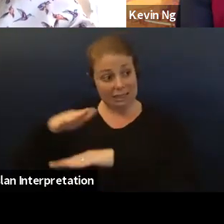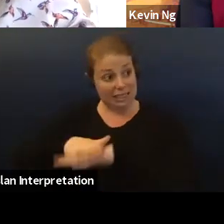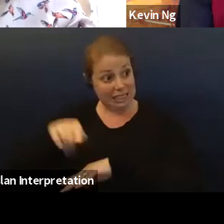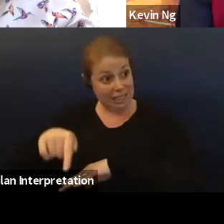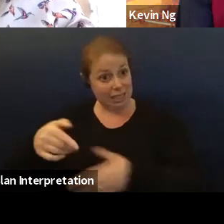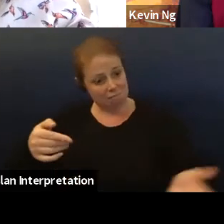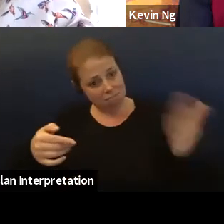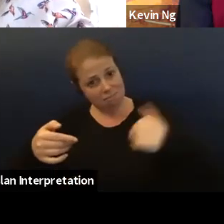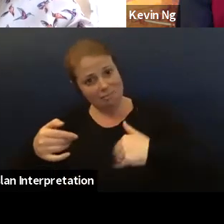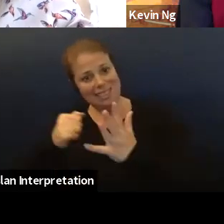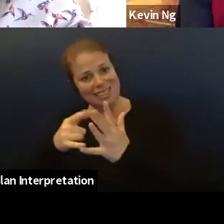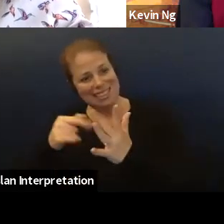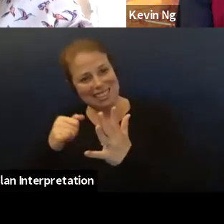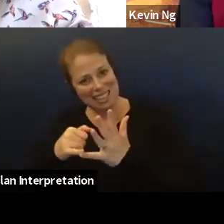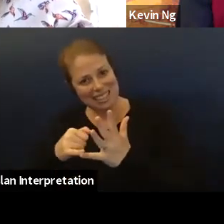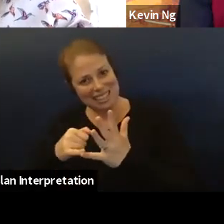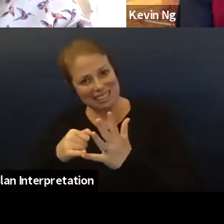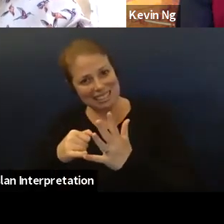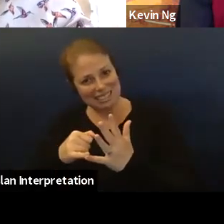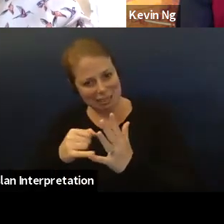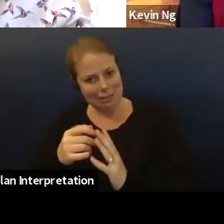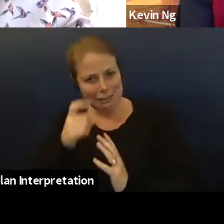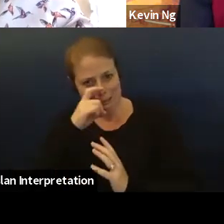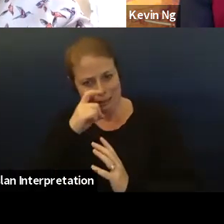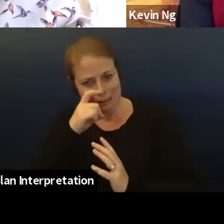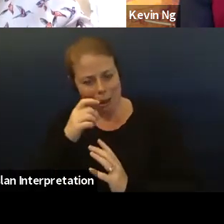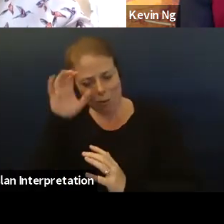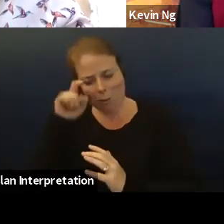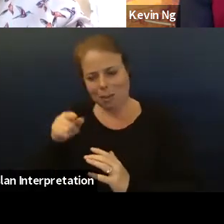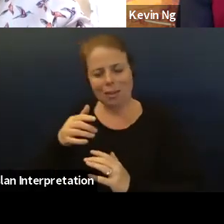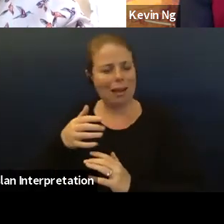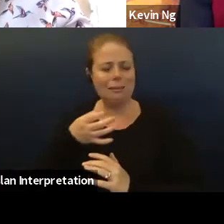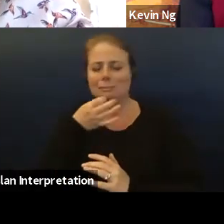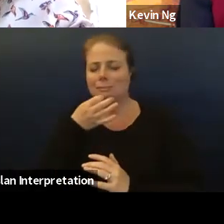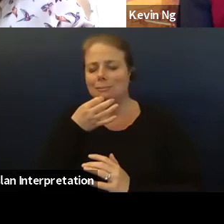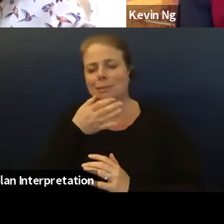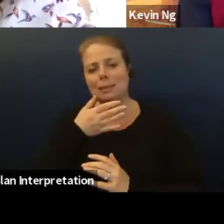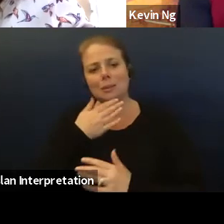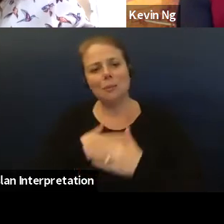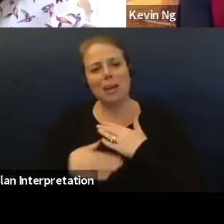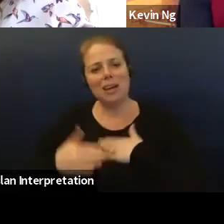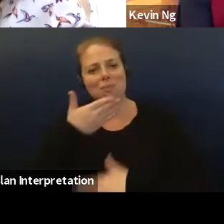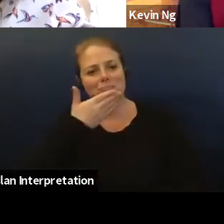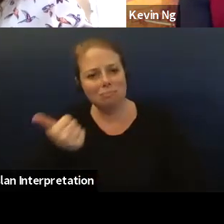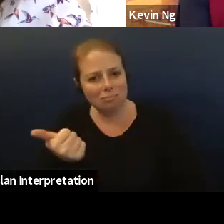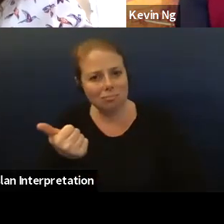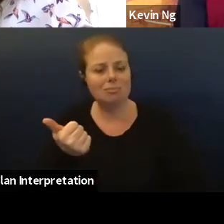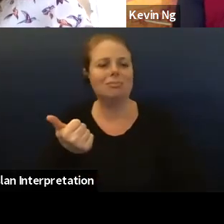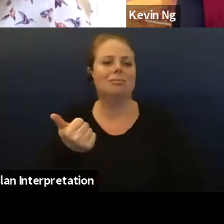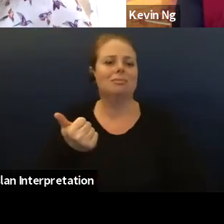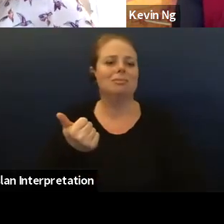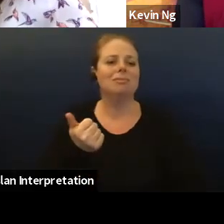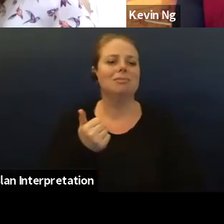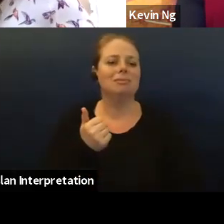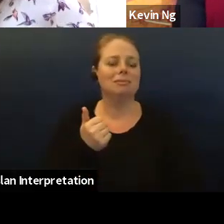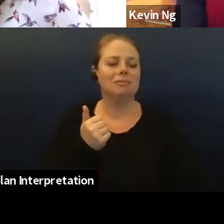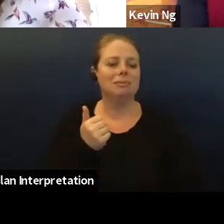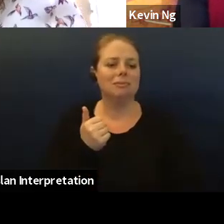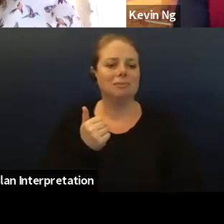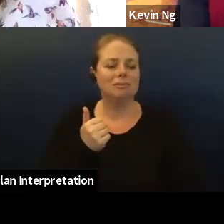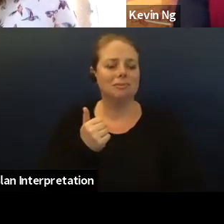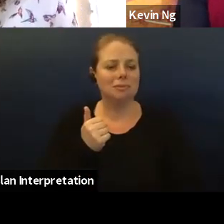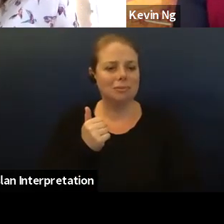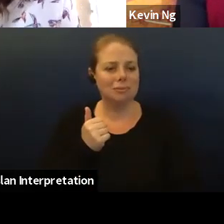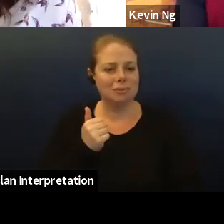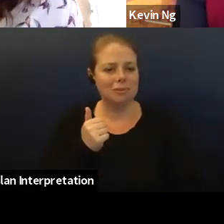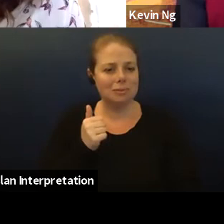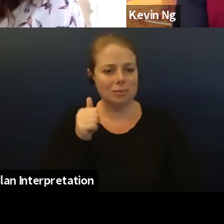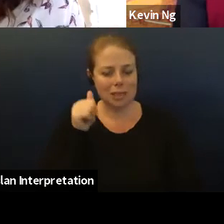little act of kindness. And then knowing probably everyone carries some personal challenge to be